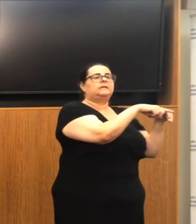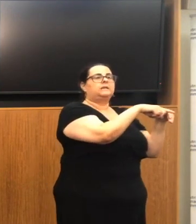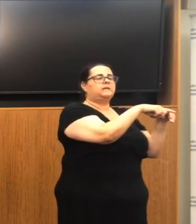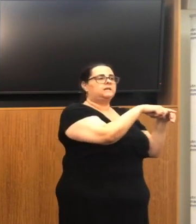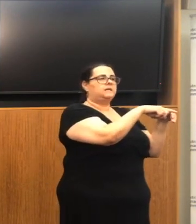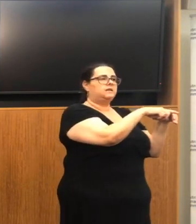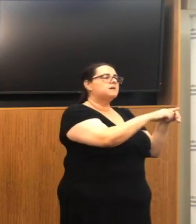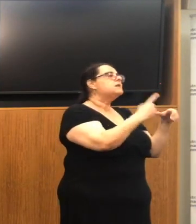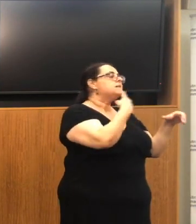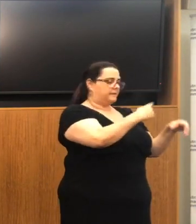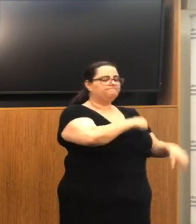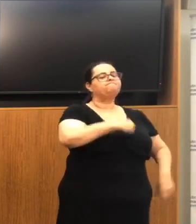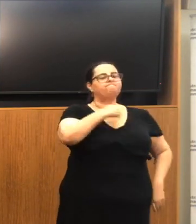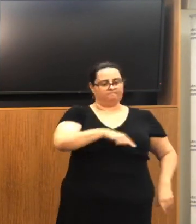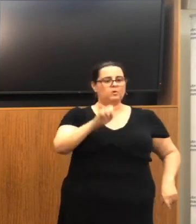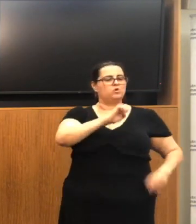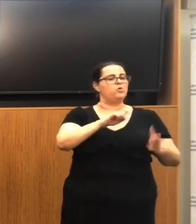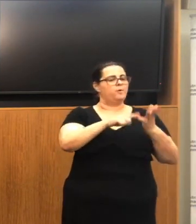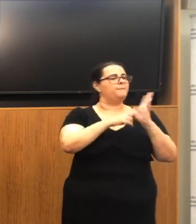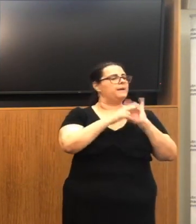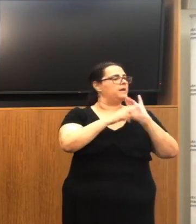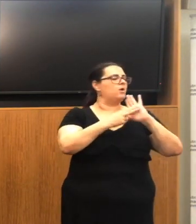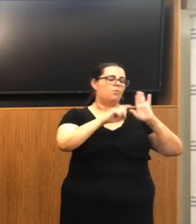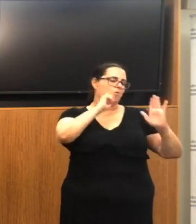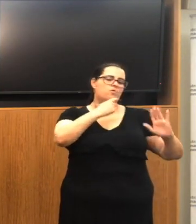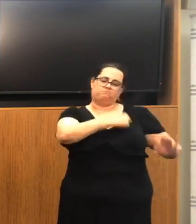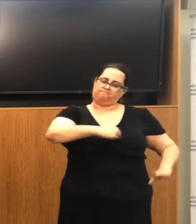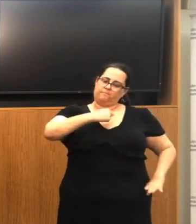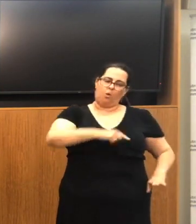they had committed that the European Committee was committing that all European Union funding